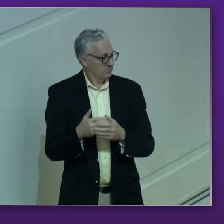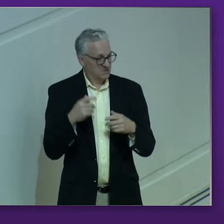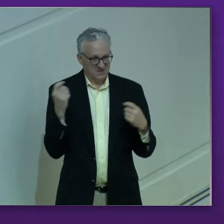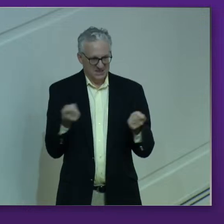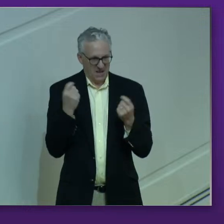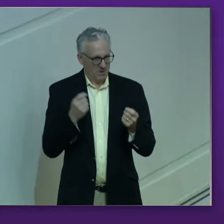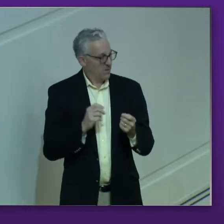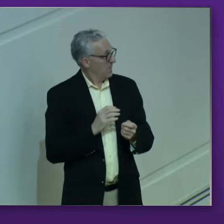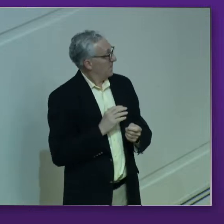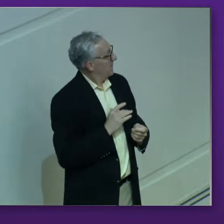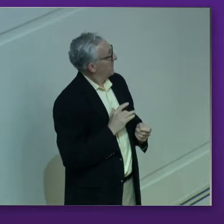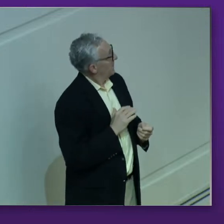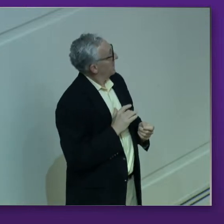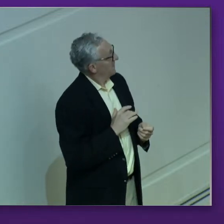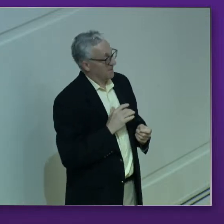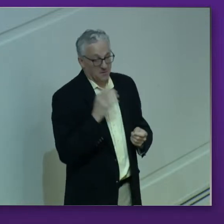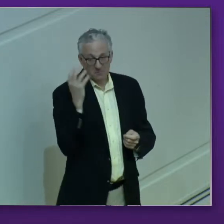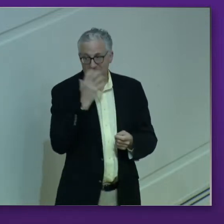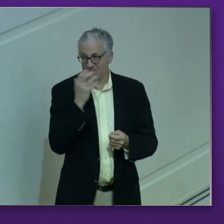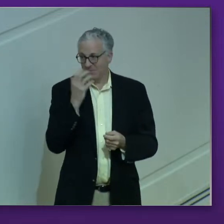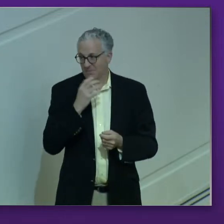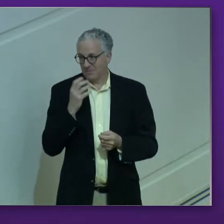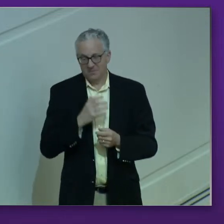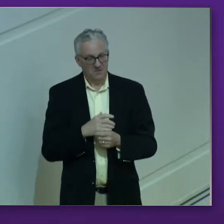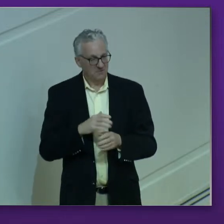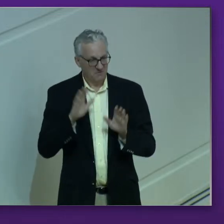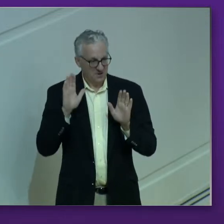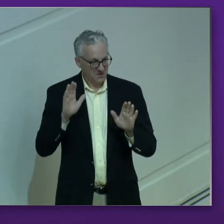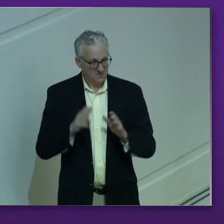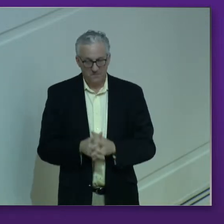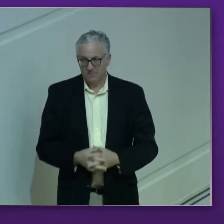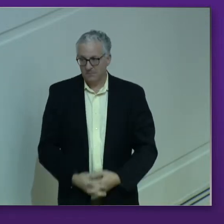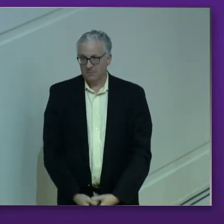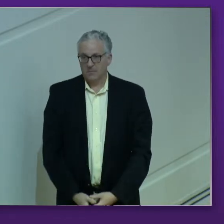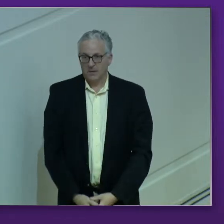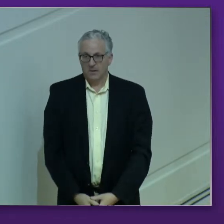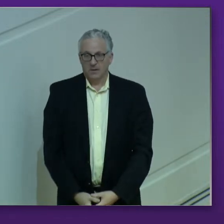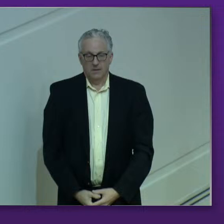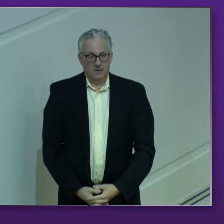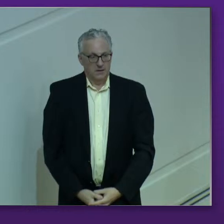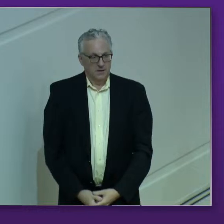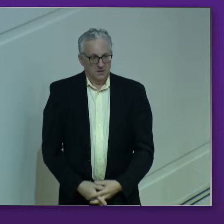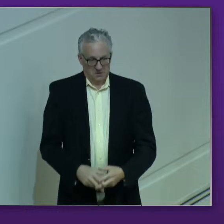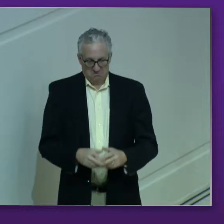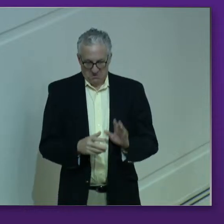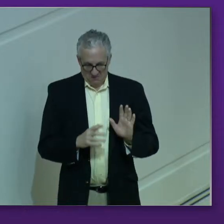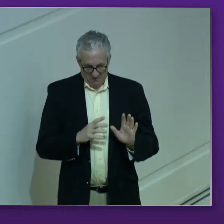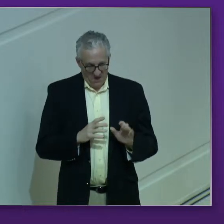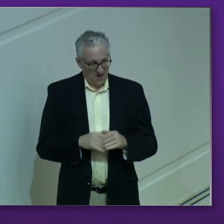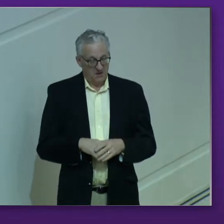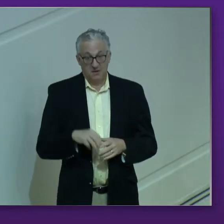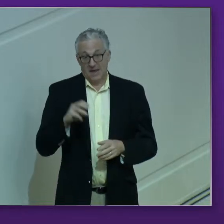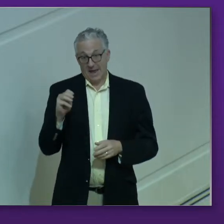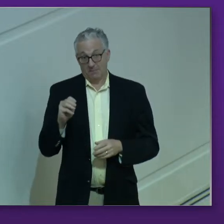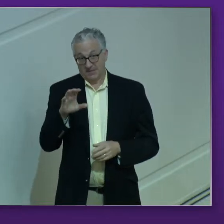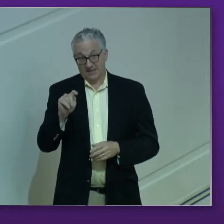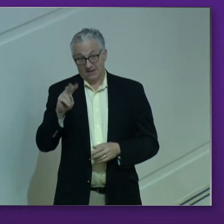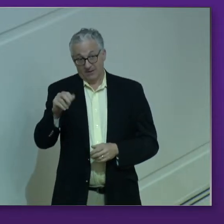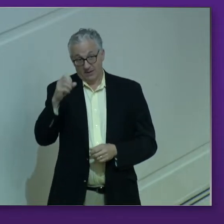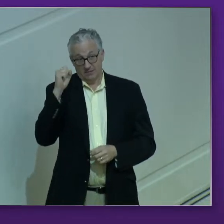MANY OF THE COLLEGE JOIN IN THE CELEBRATION.